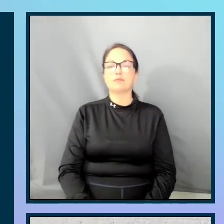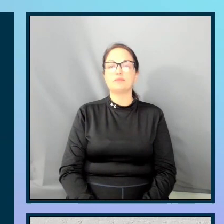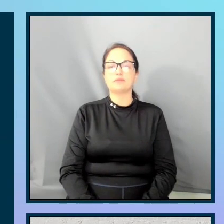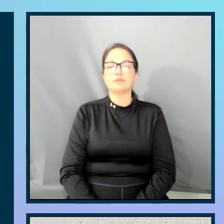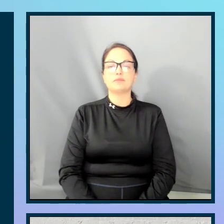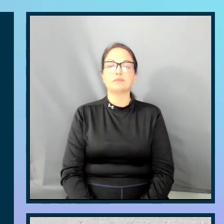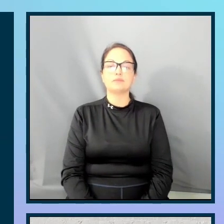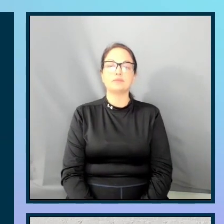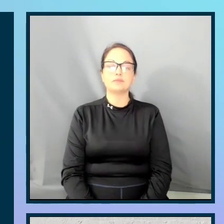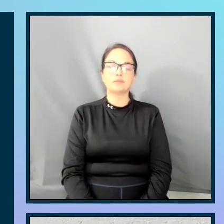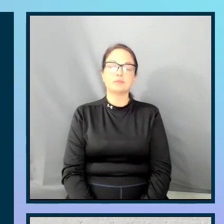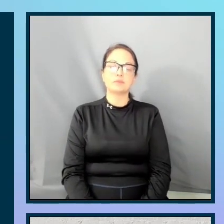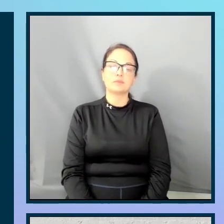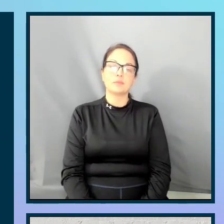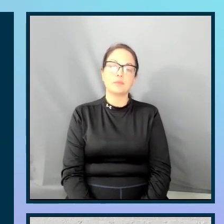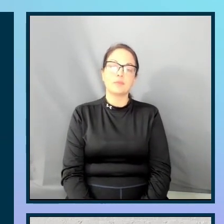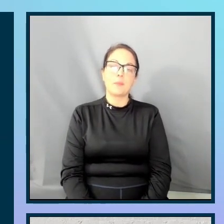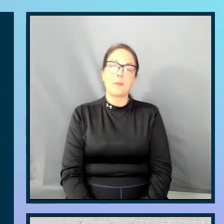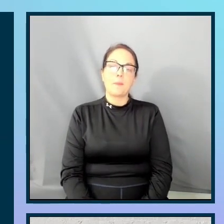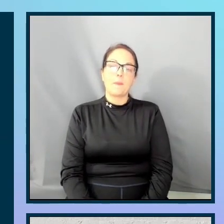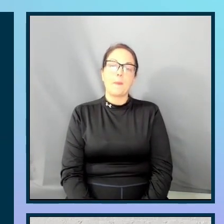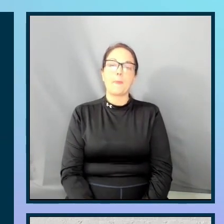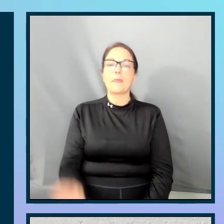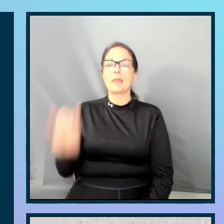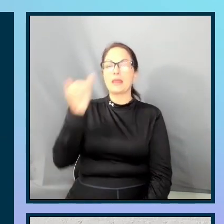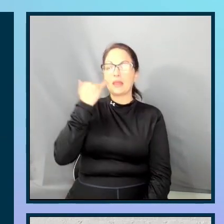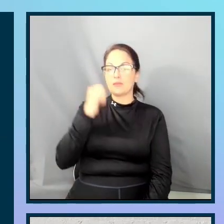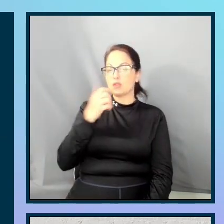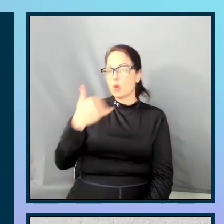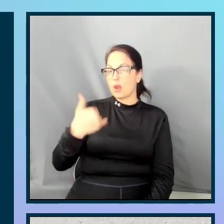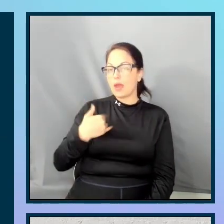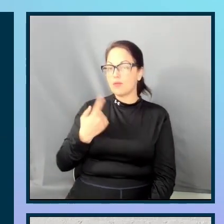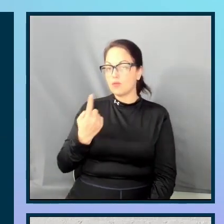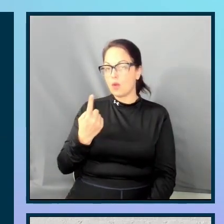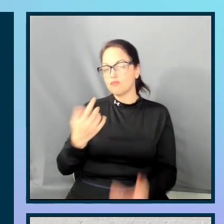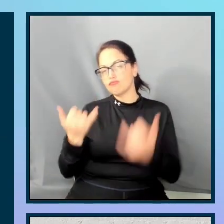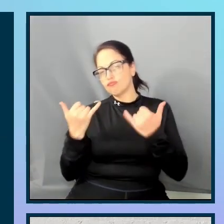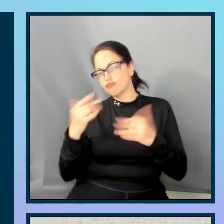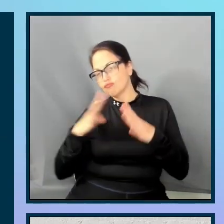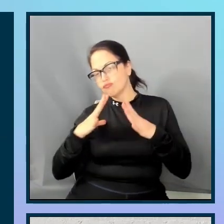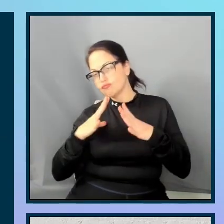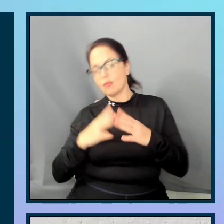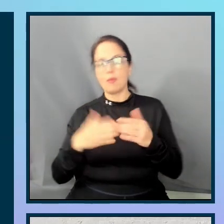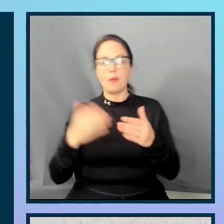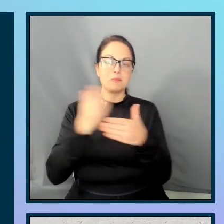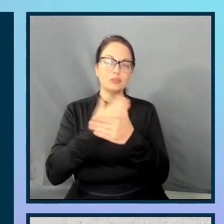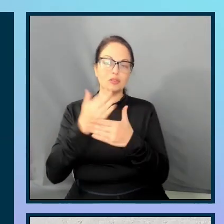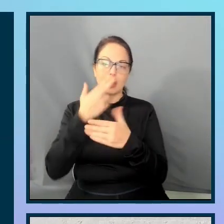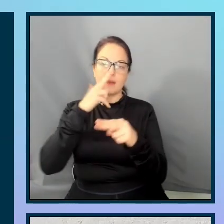well, I guess we'll tolerate it for now, and go ahead and share a fun fact about yourself in the chat.